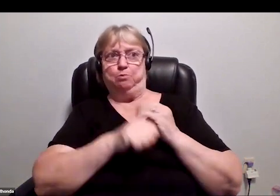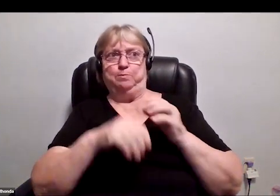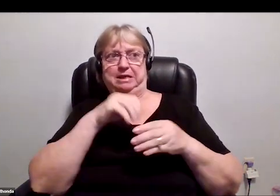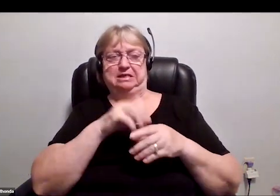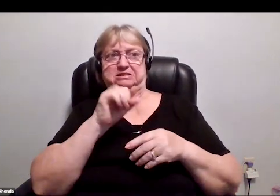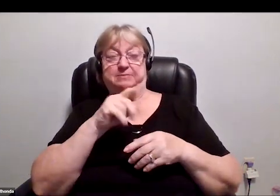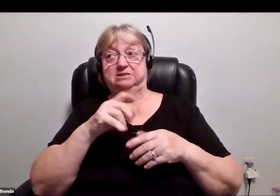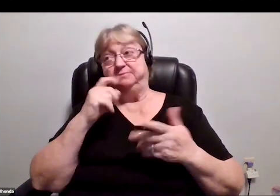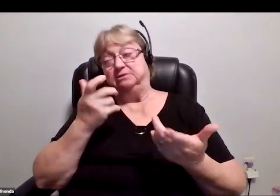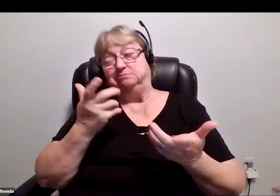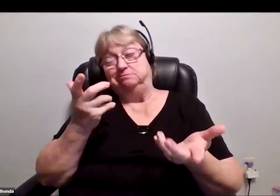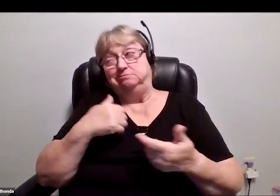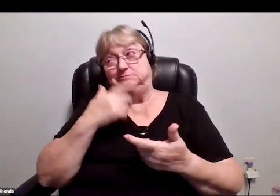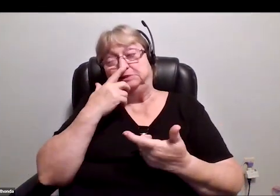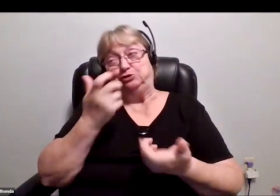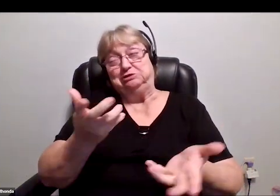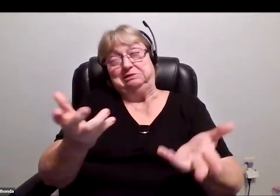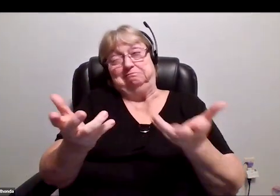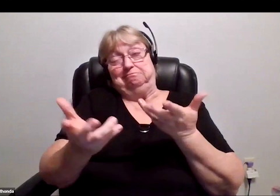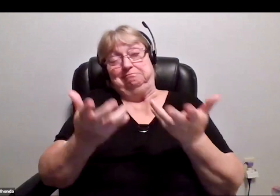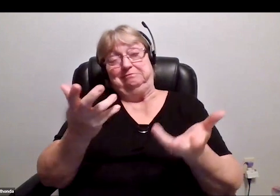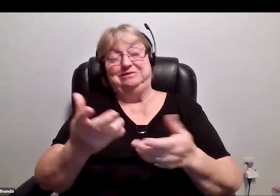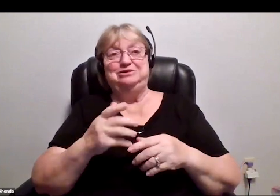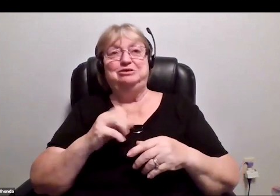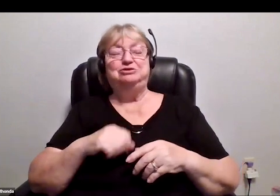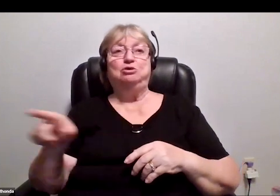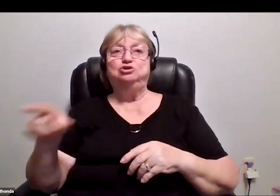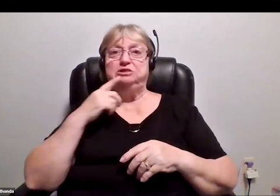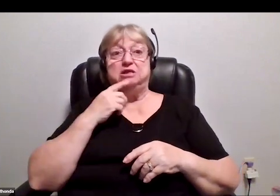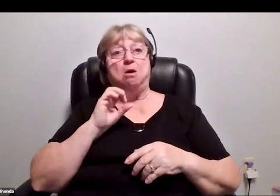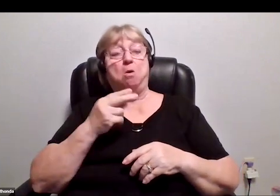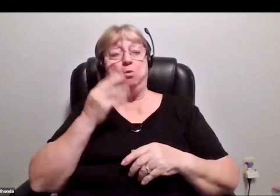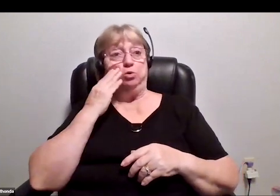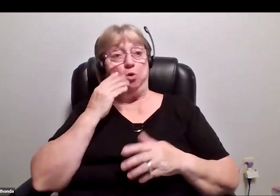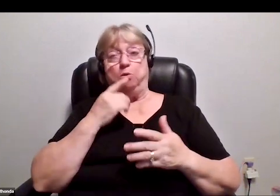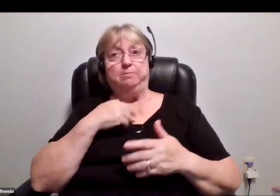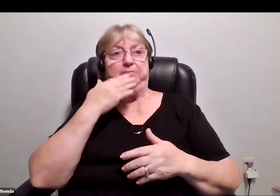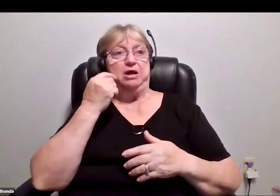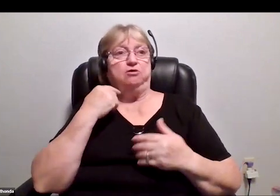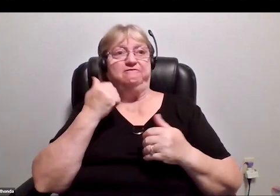to have interests. She was saying, "Oh, you know what would be better if everyone had ostomies, then you wouldn't have to do